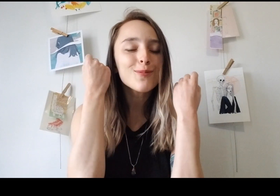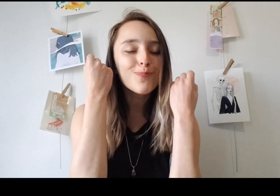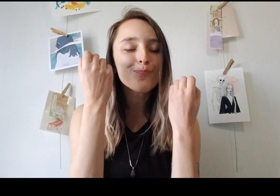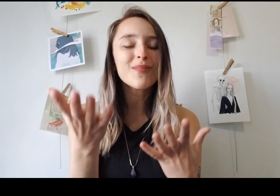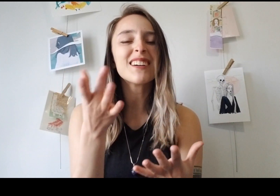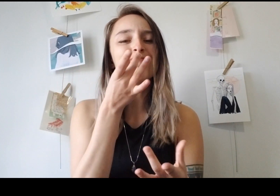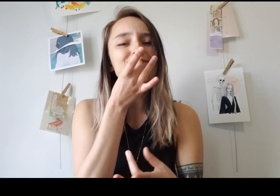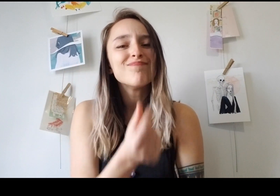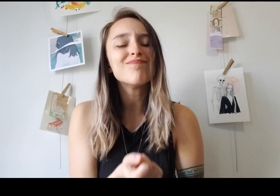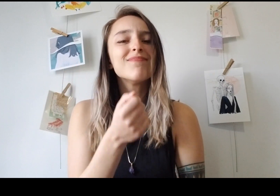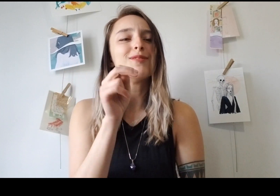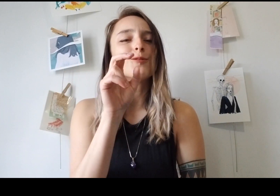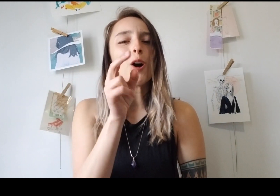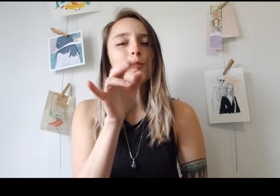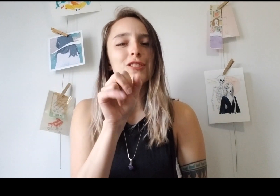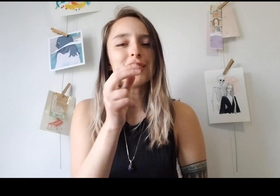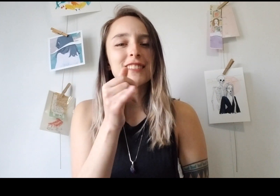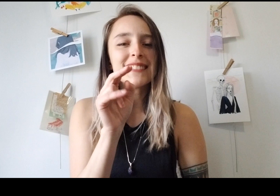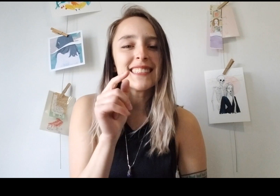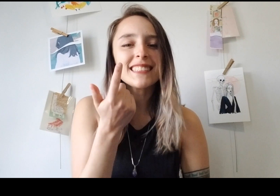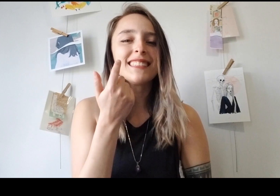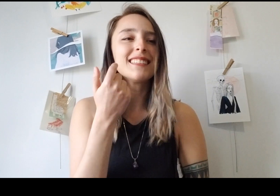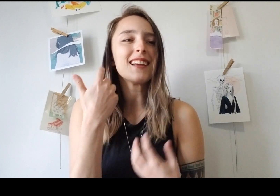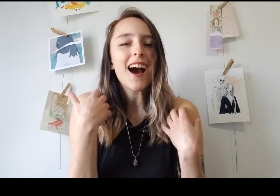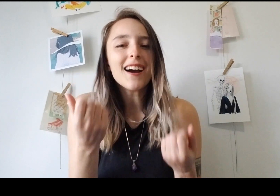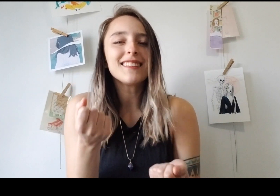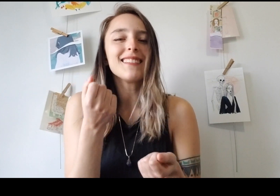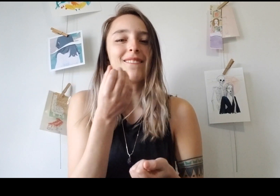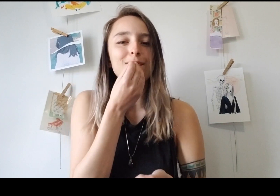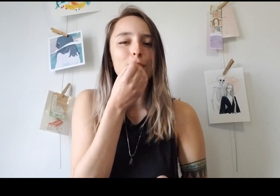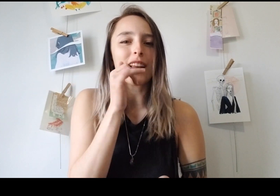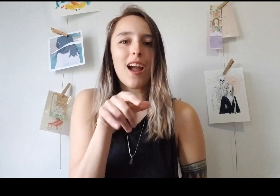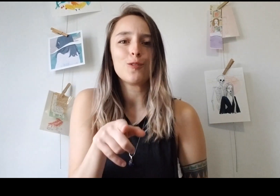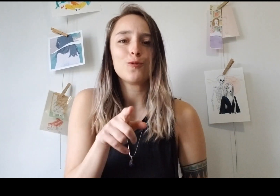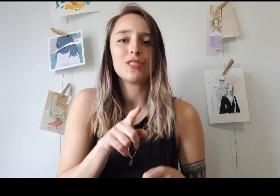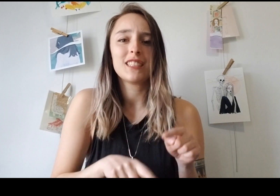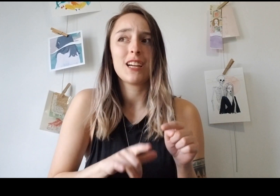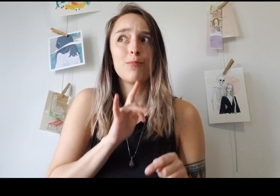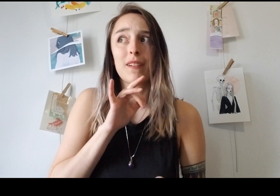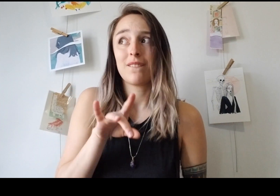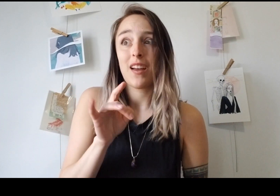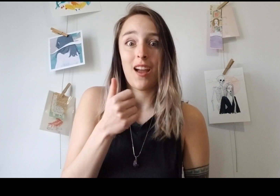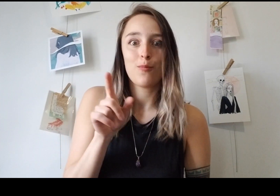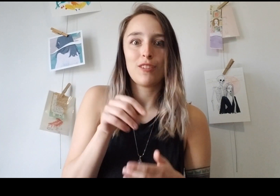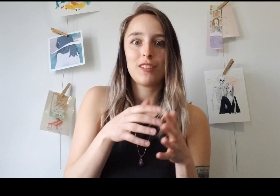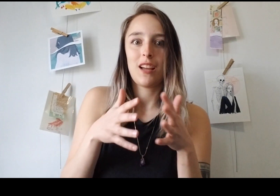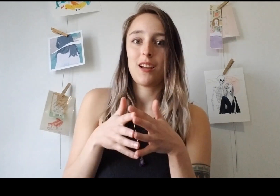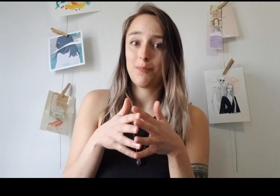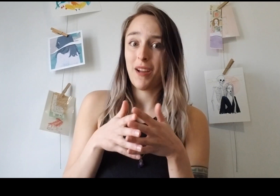There are so many delicious, nourishing, and healthy foods that you can't really find anywhere in the US.